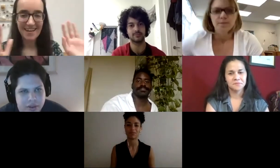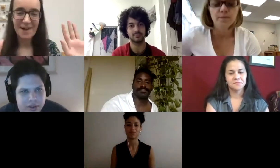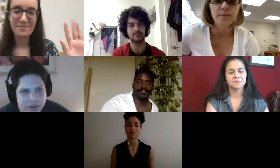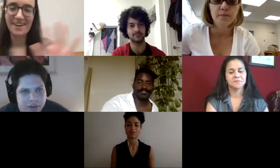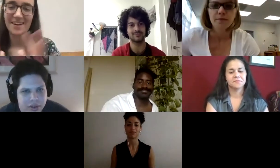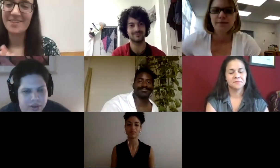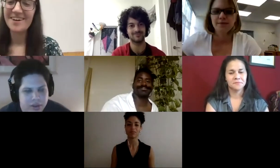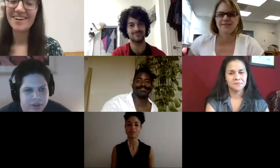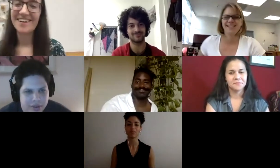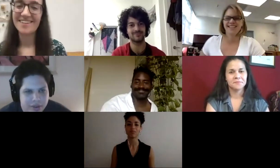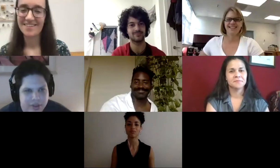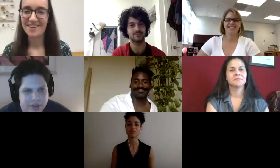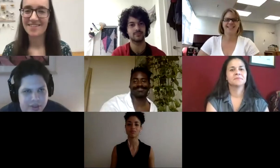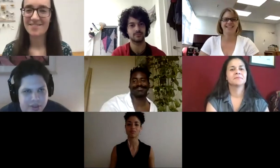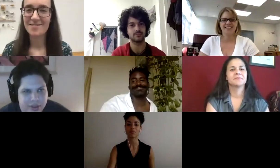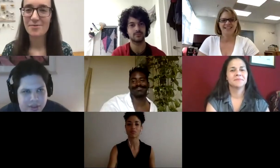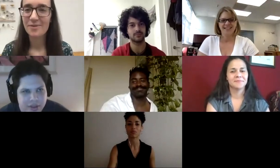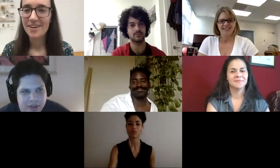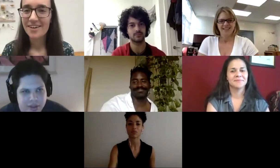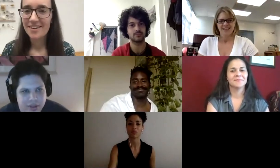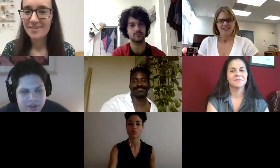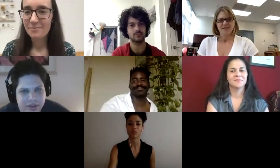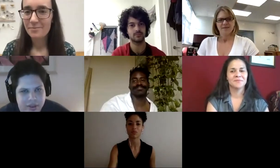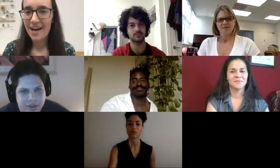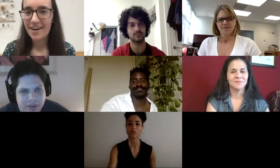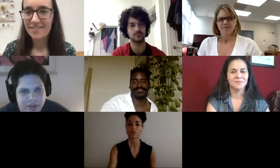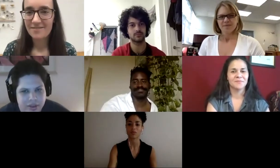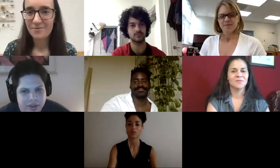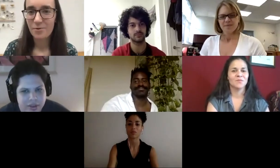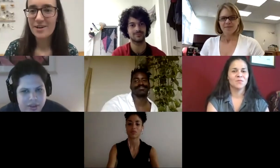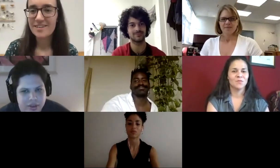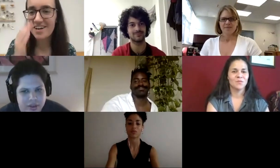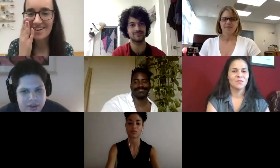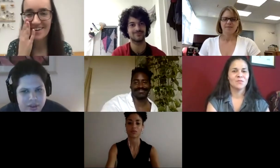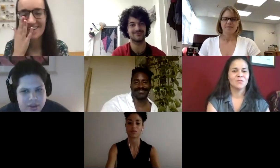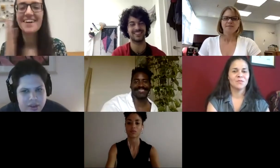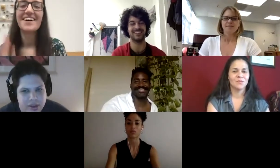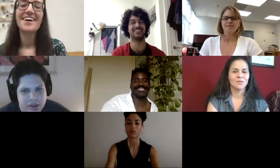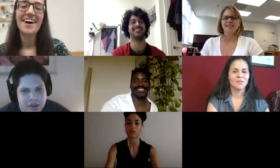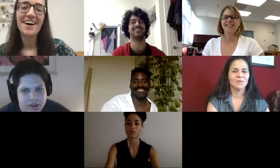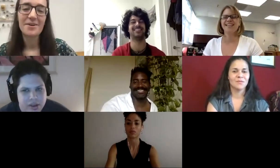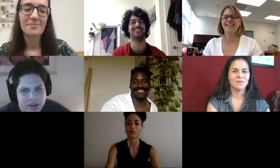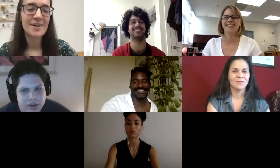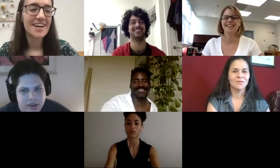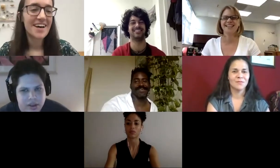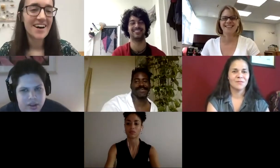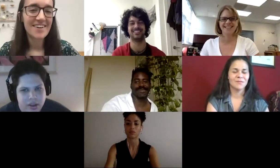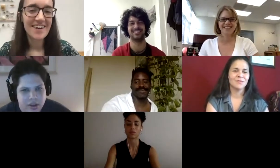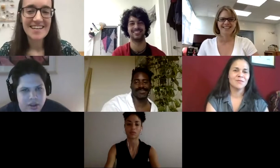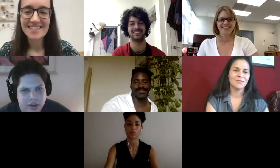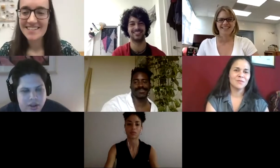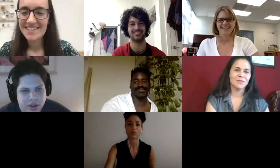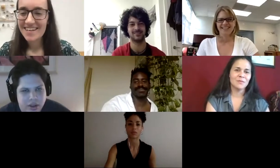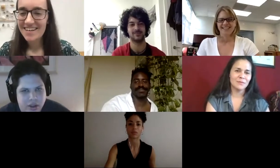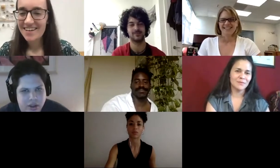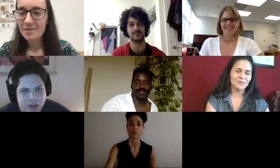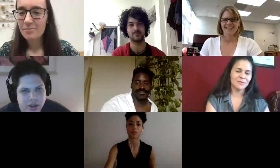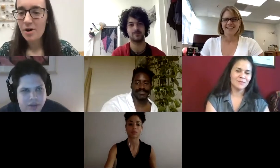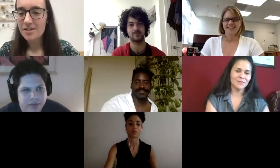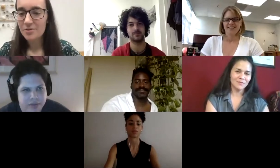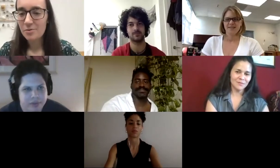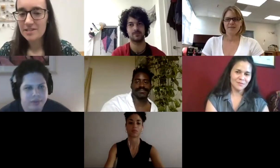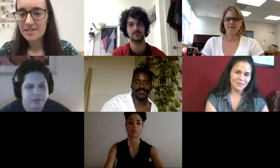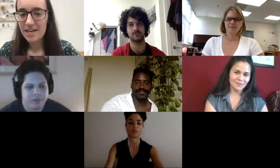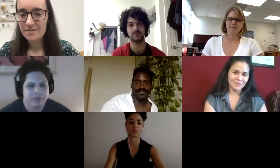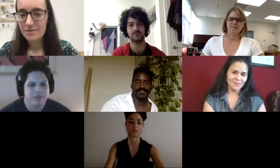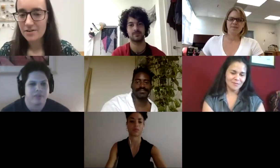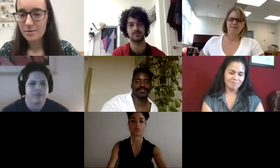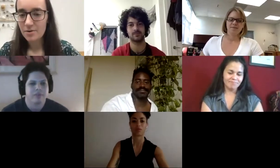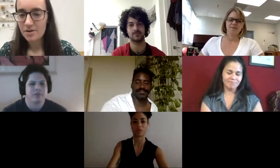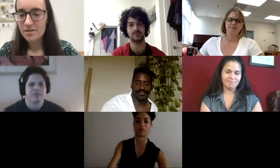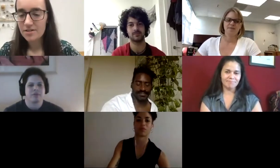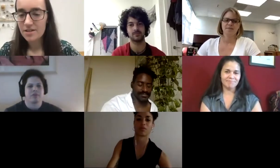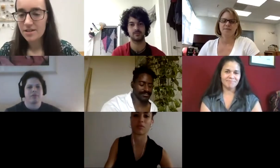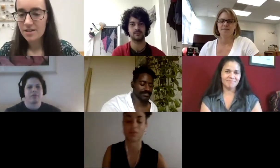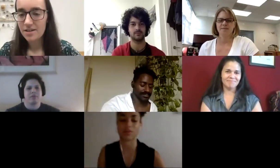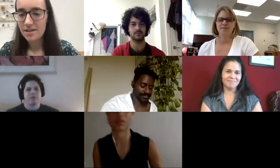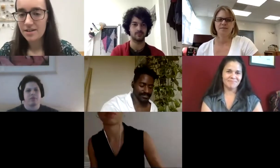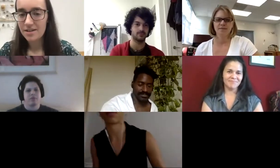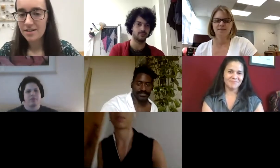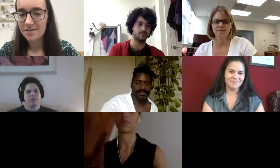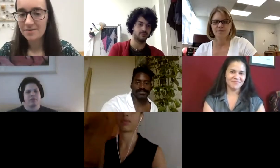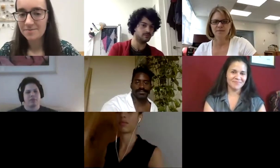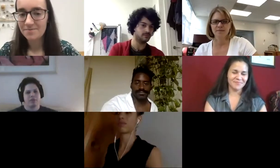happen out there in the Zoom black void. Alright. Pause for one second for interpreters.